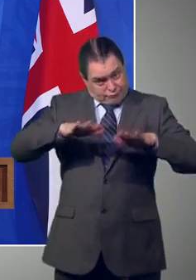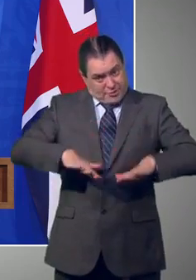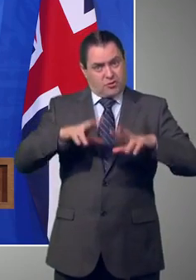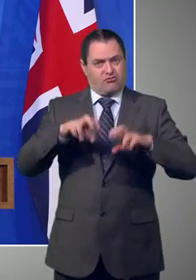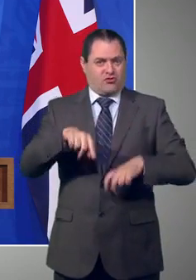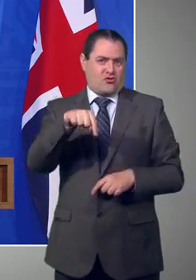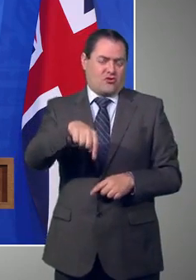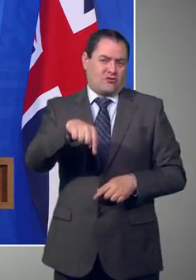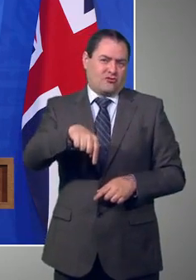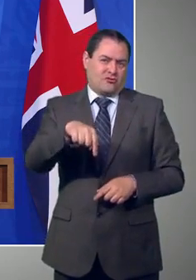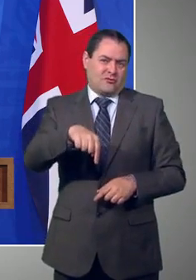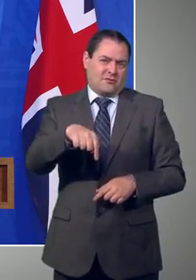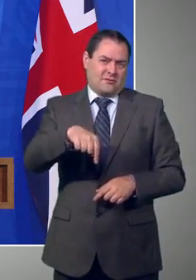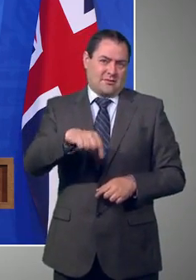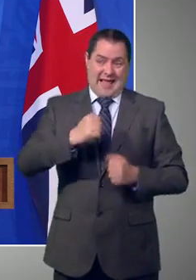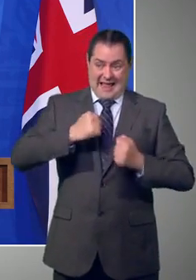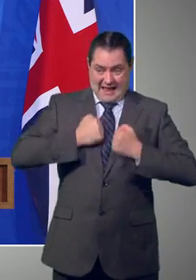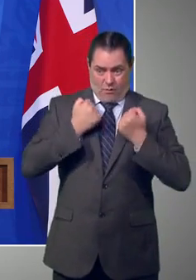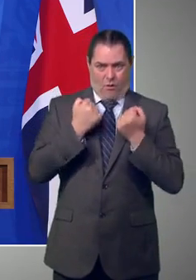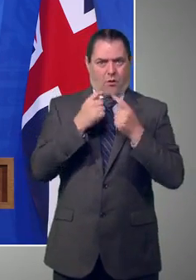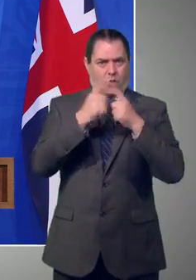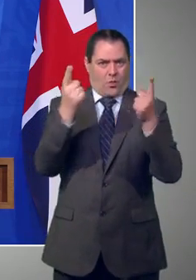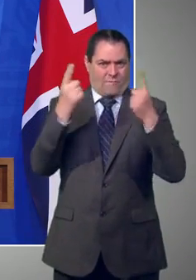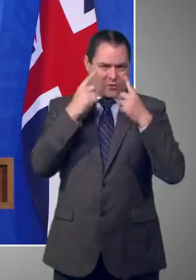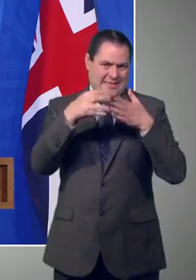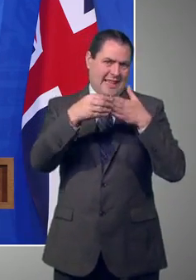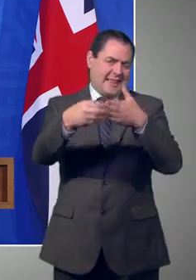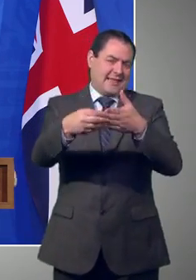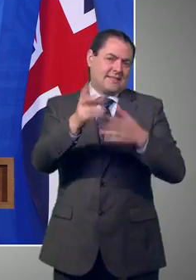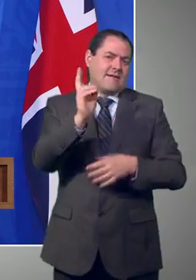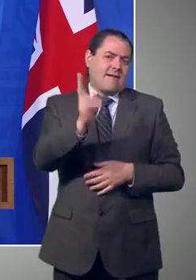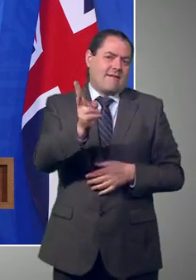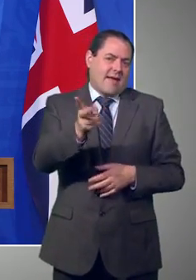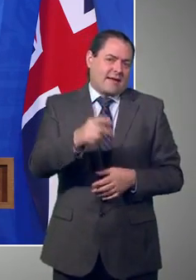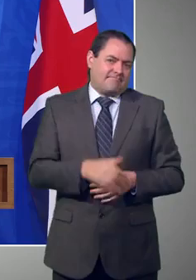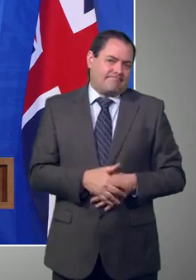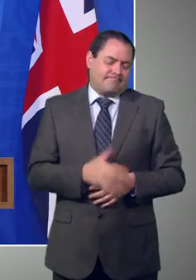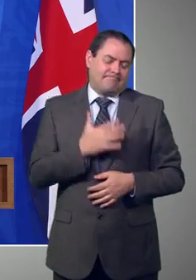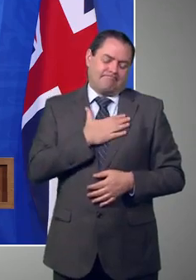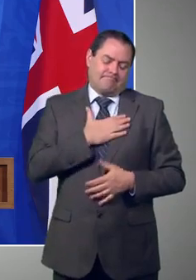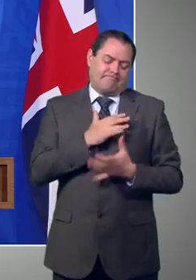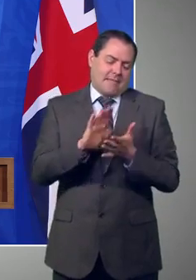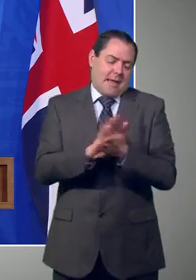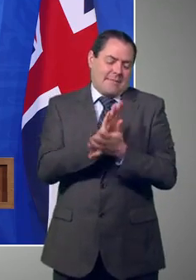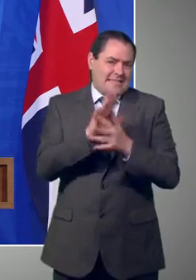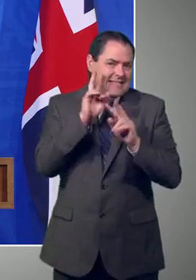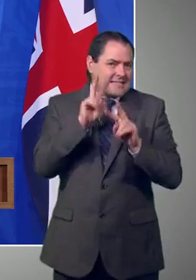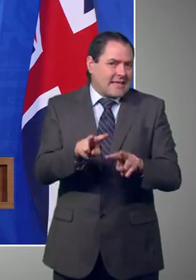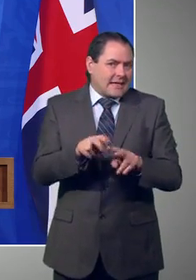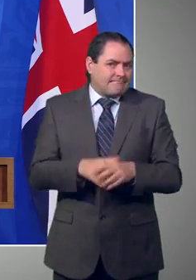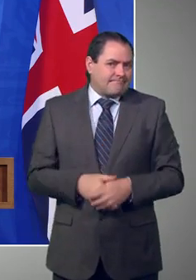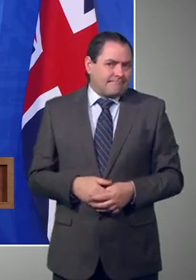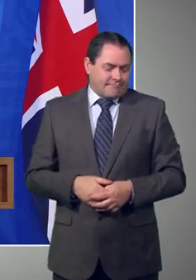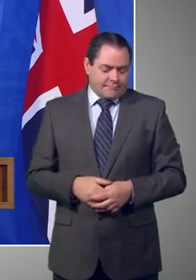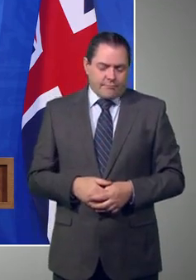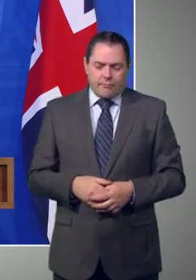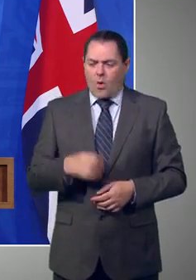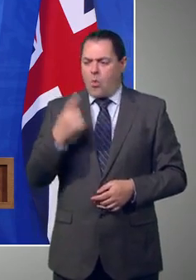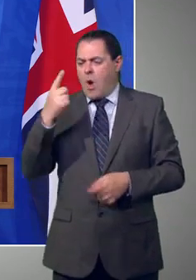on our shores and at our universities, is leading the way one of the most promising